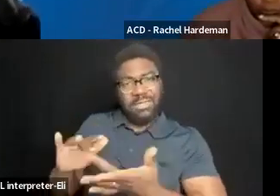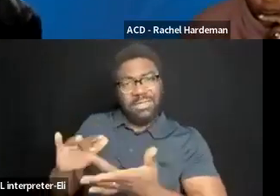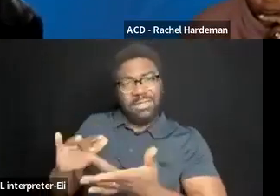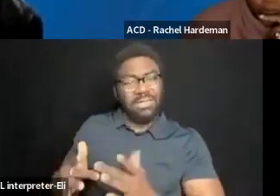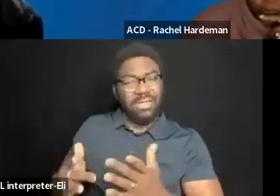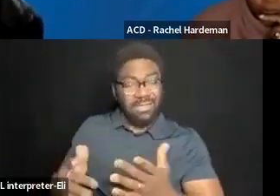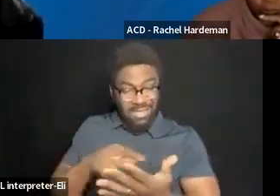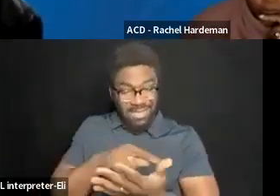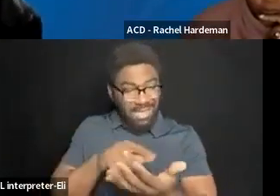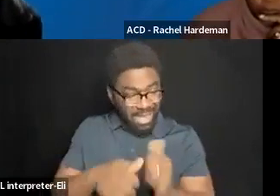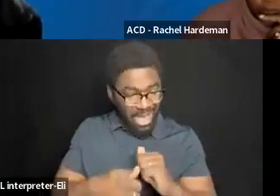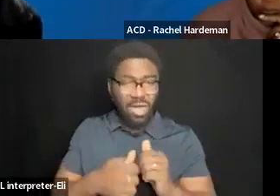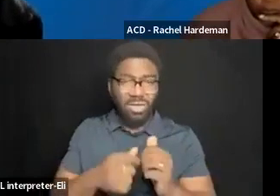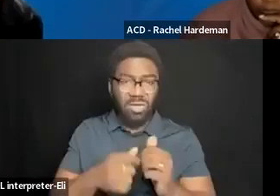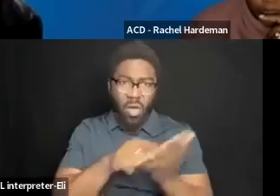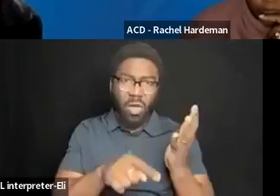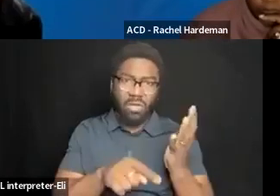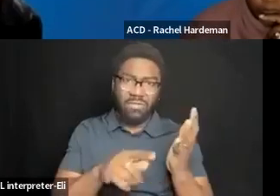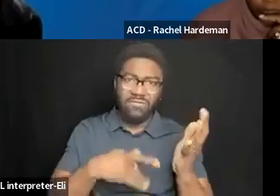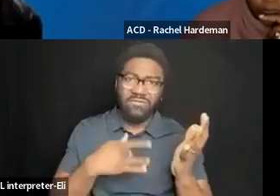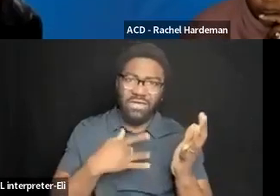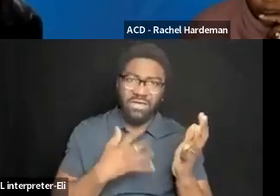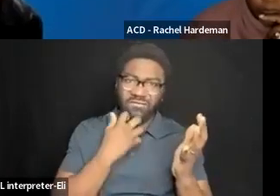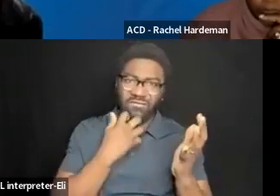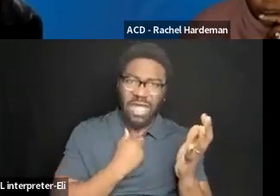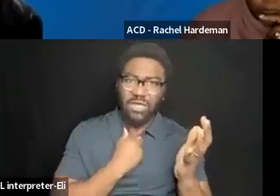How do we promote them for their response-based work?